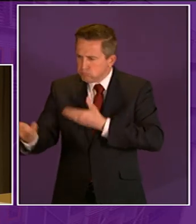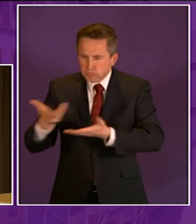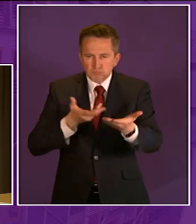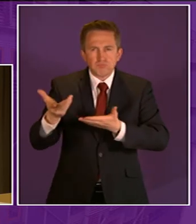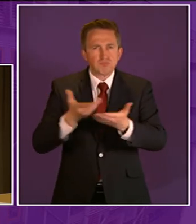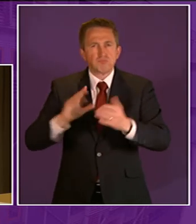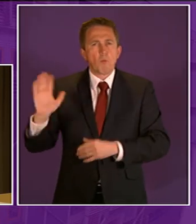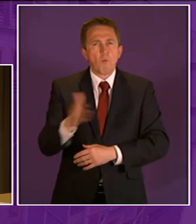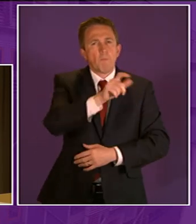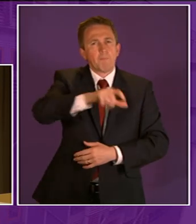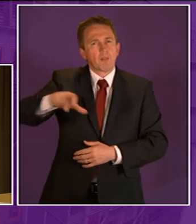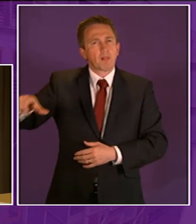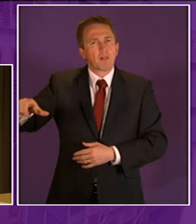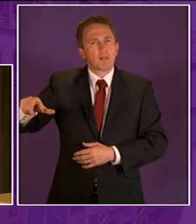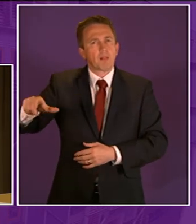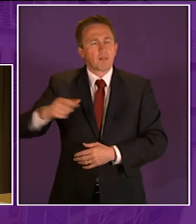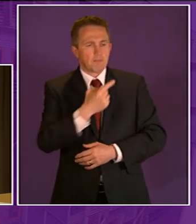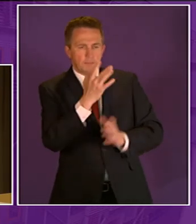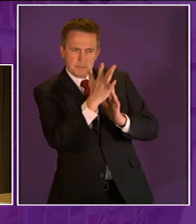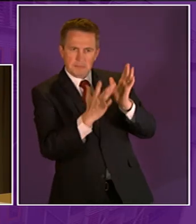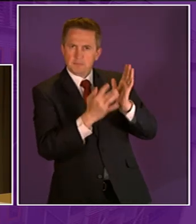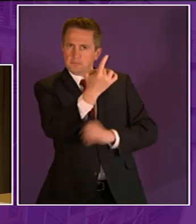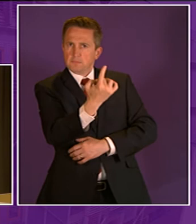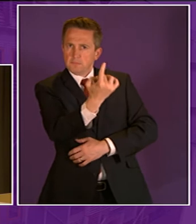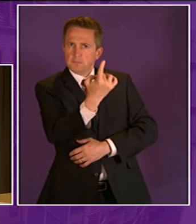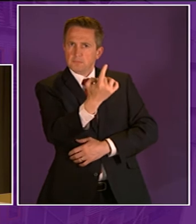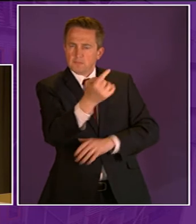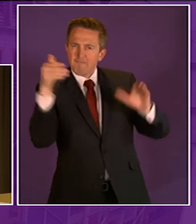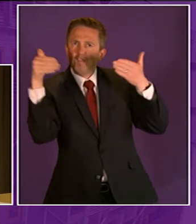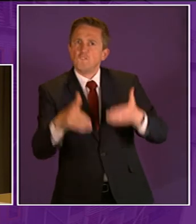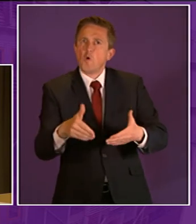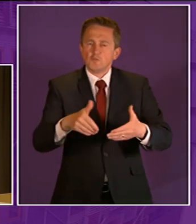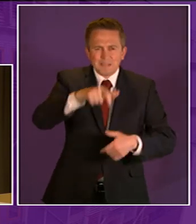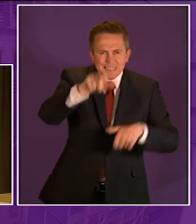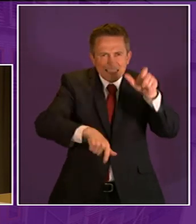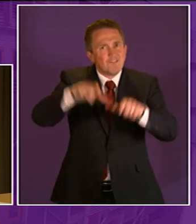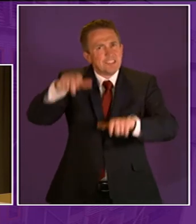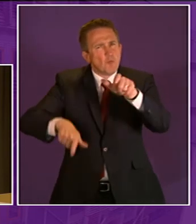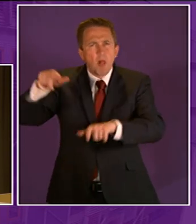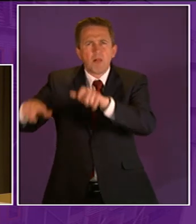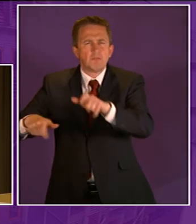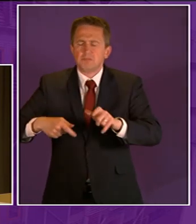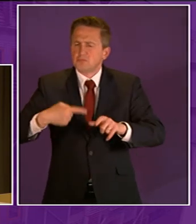The way of Jesus is a way of paying attention to people’s individual stories and, at the